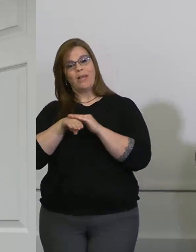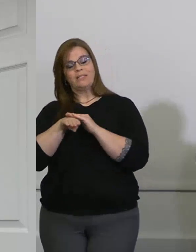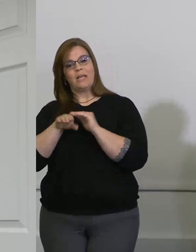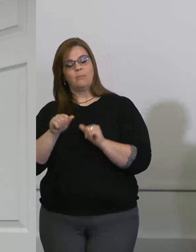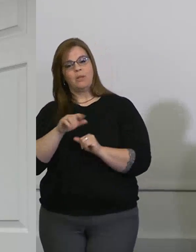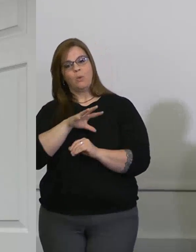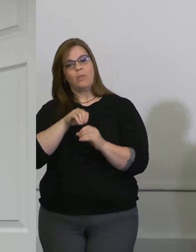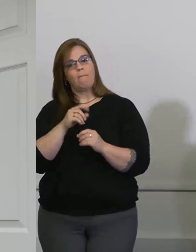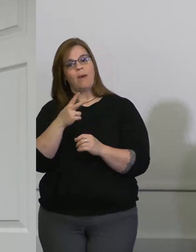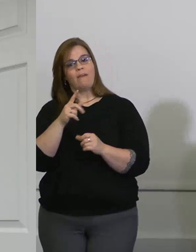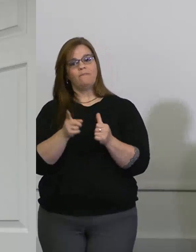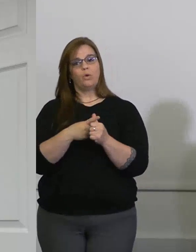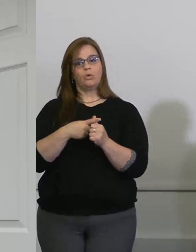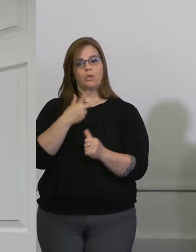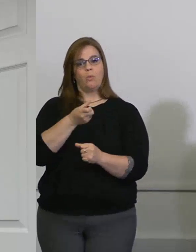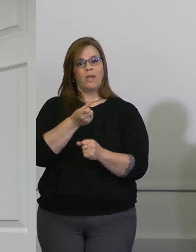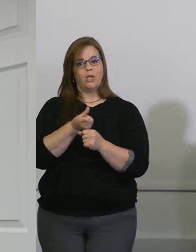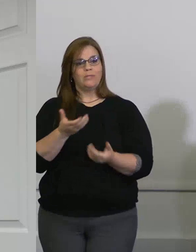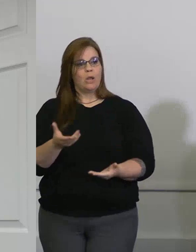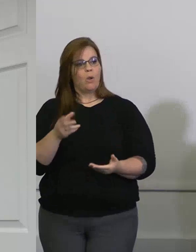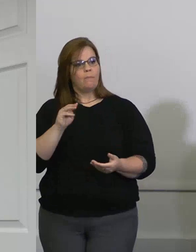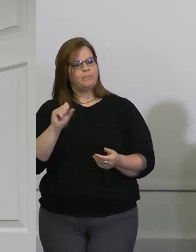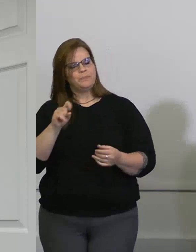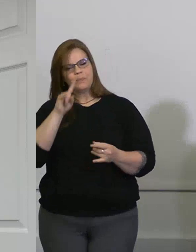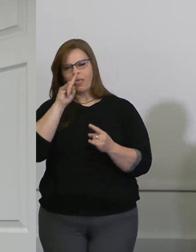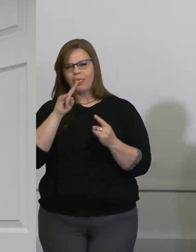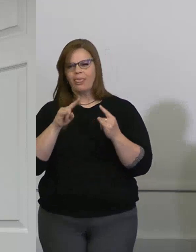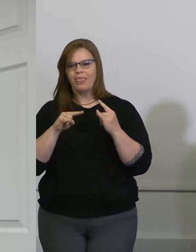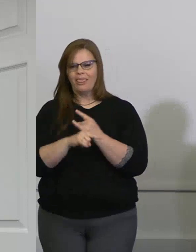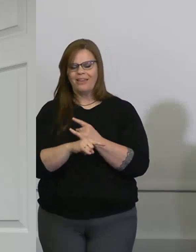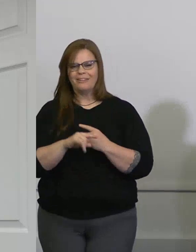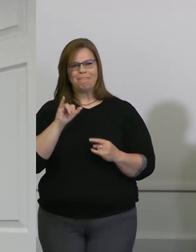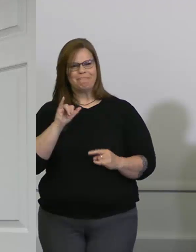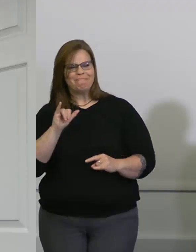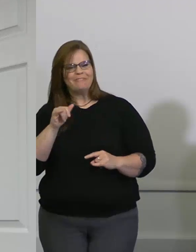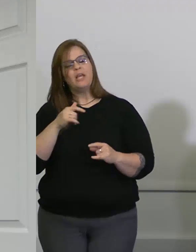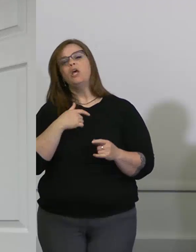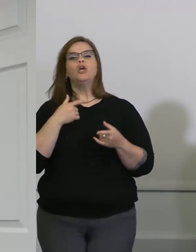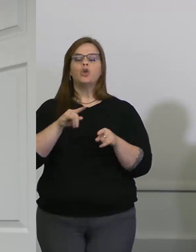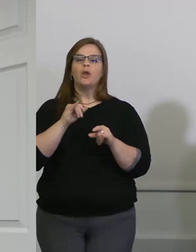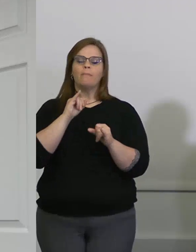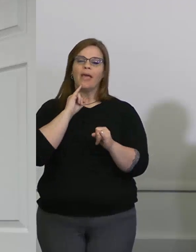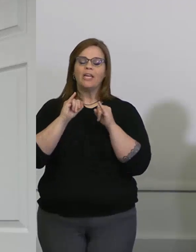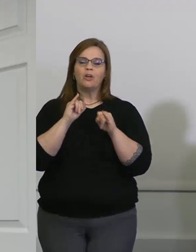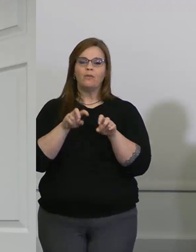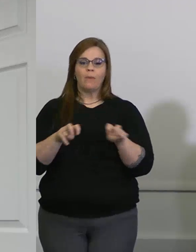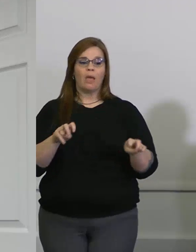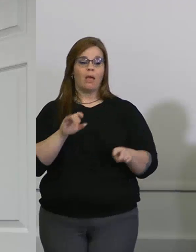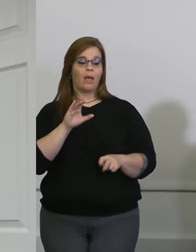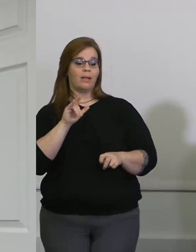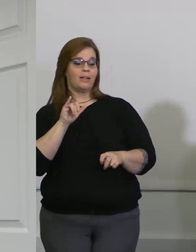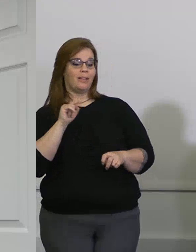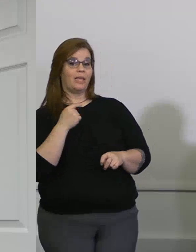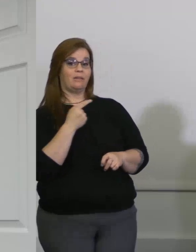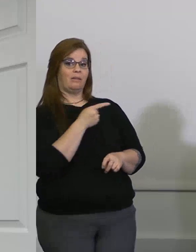And ironically enough, in my interview panel, Clint was one of the people that that interviewed me.